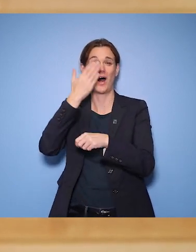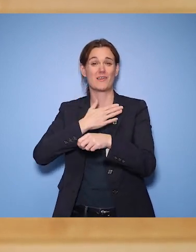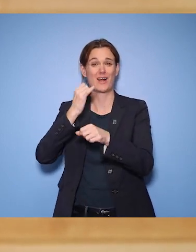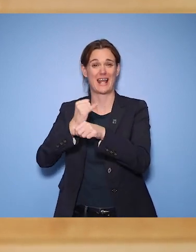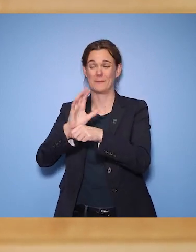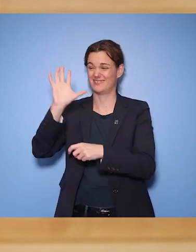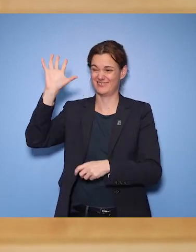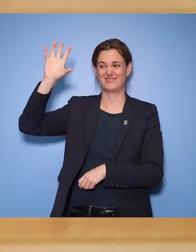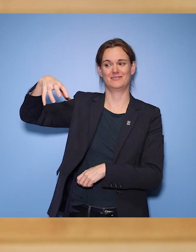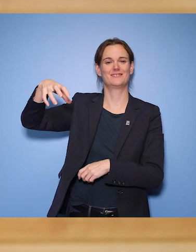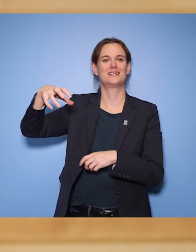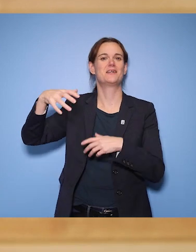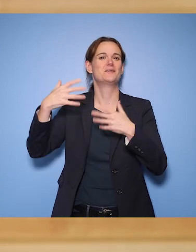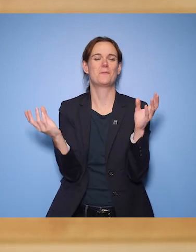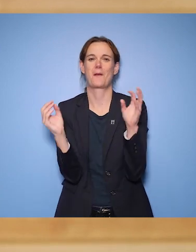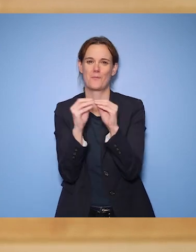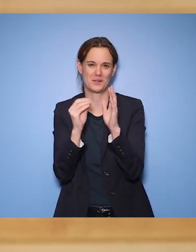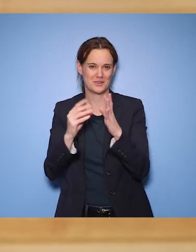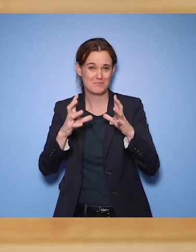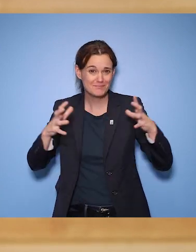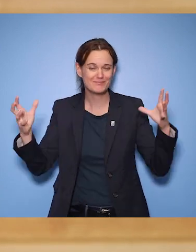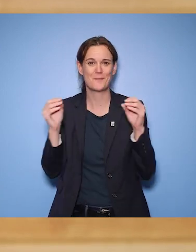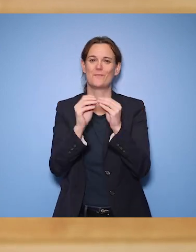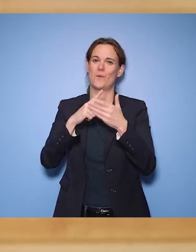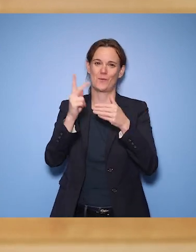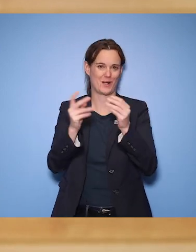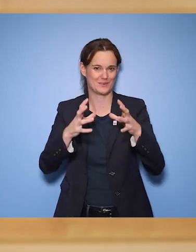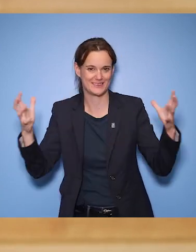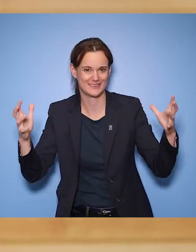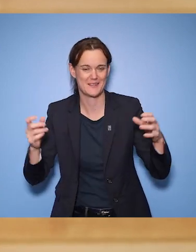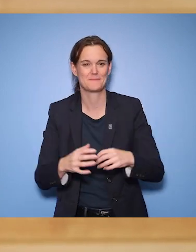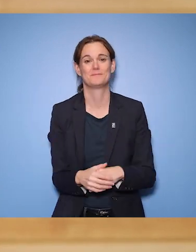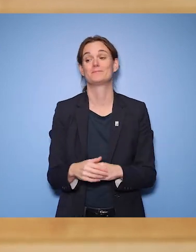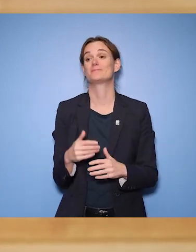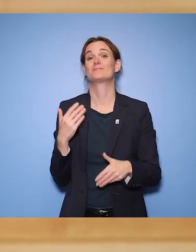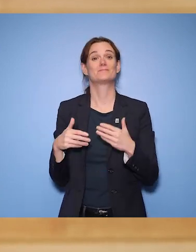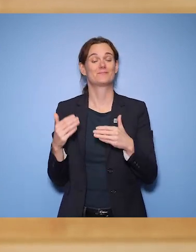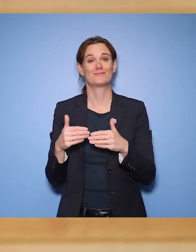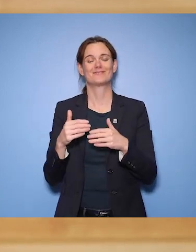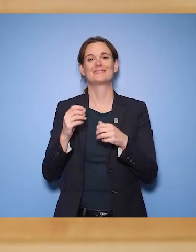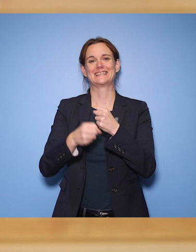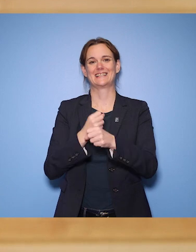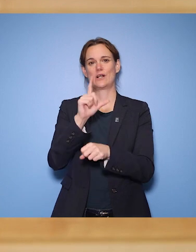our ability to welcome more students and to expand our programming. Since 2010, I've had the distinct